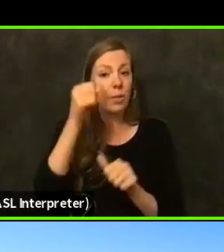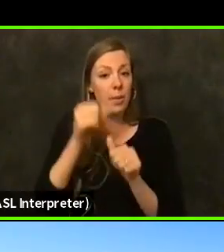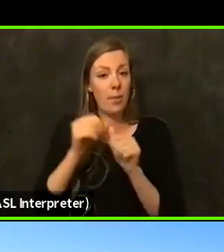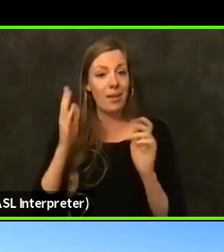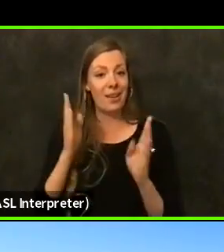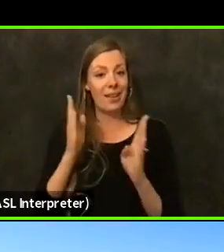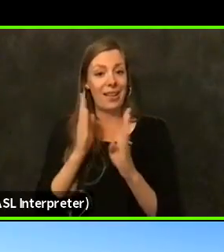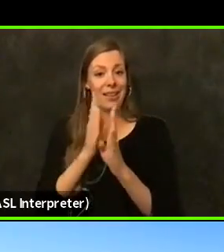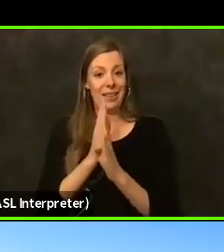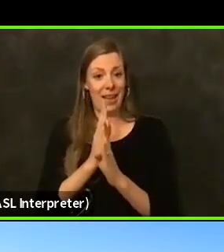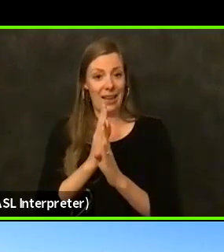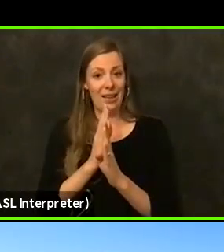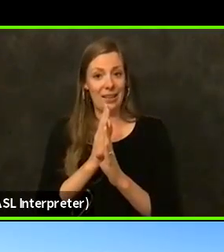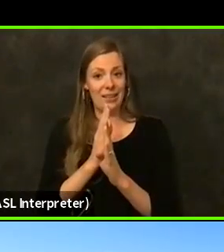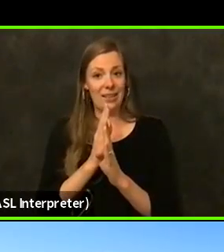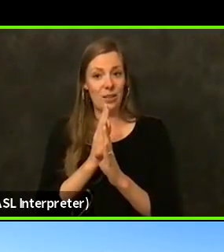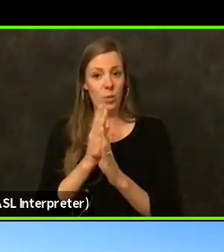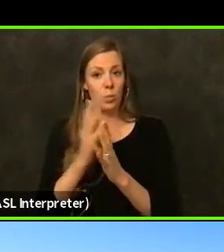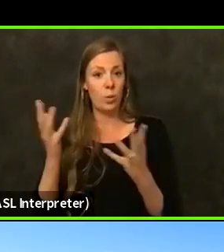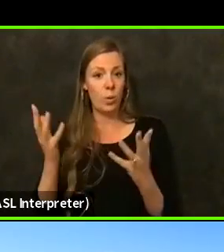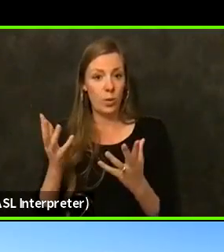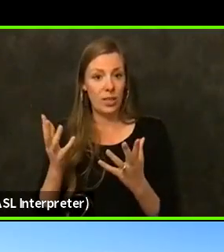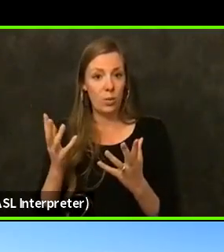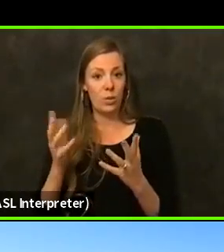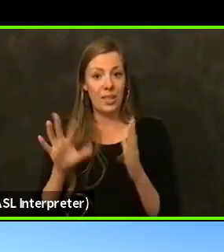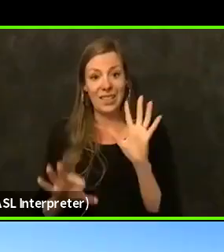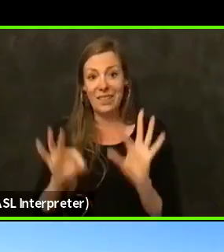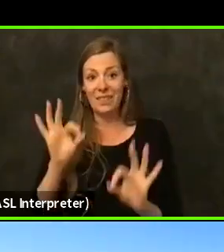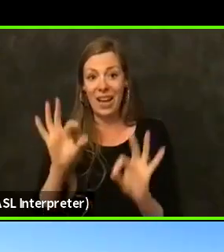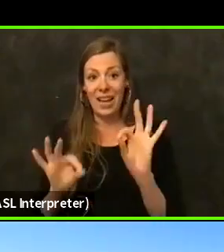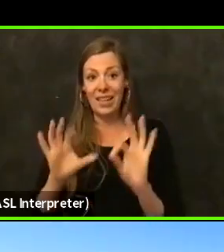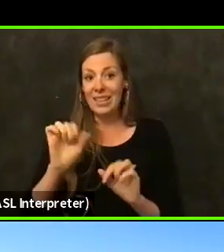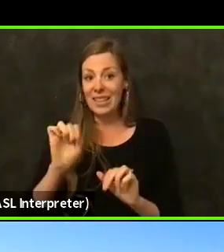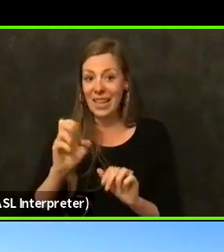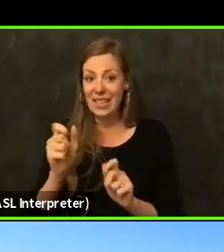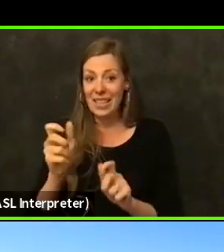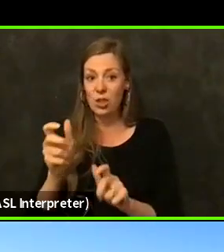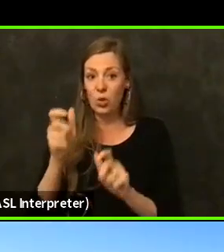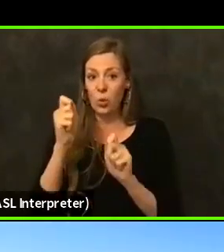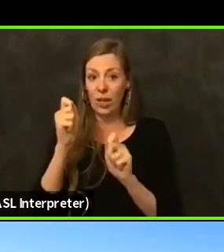need to do, which is finding the cases quickly, getting them isolated and getting